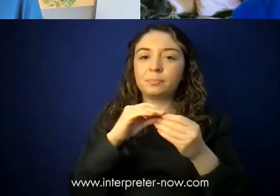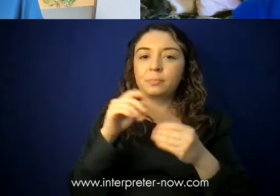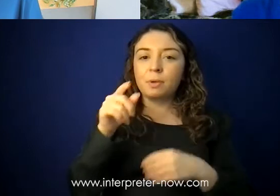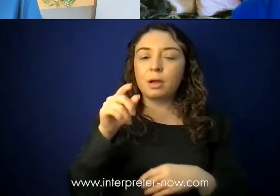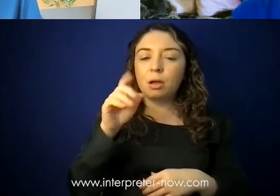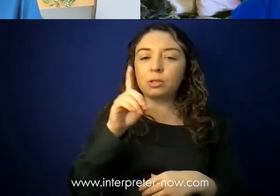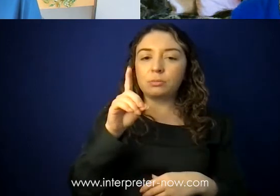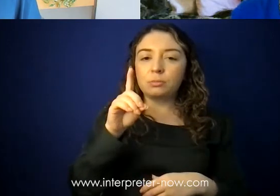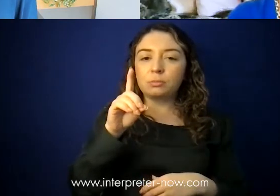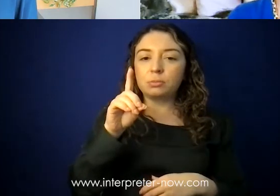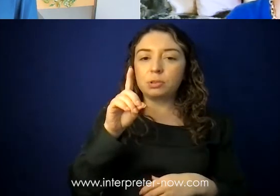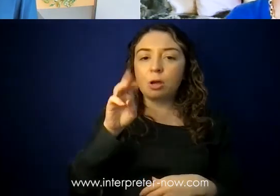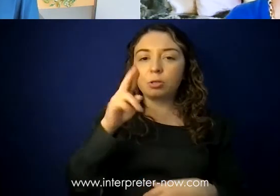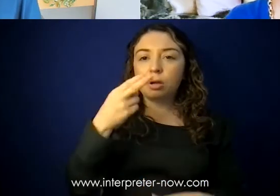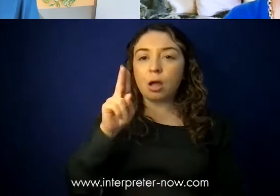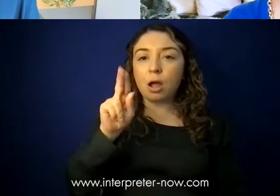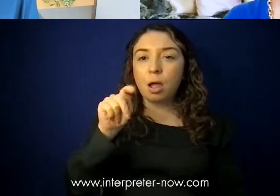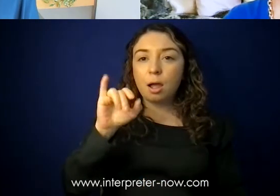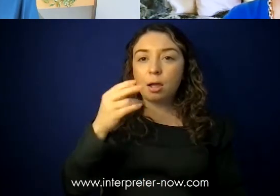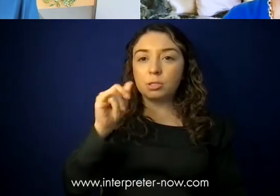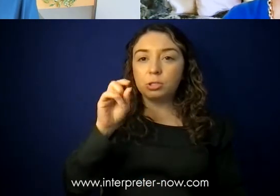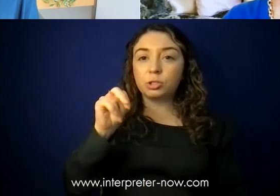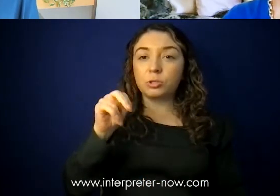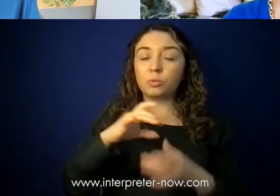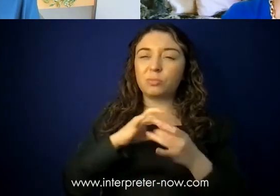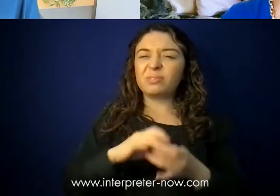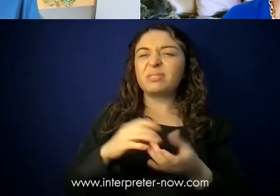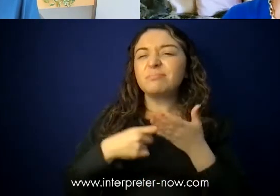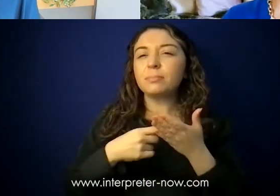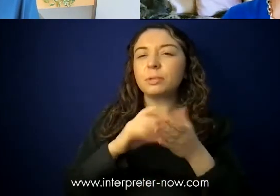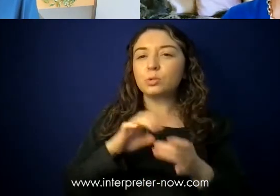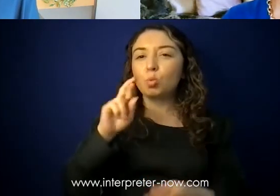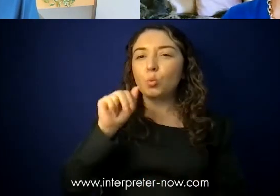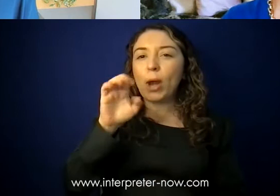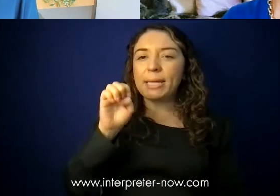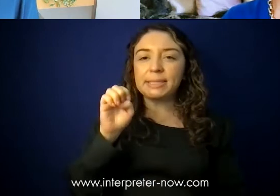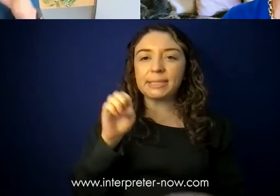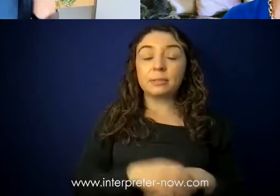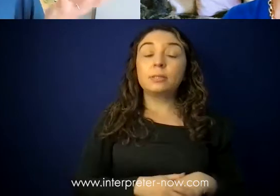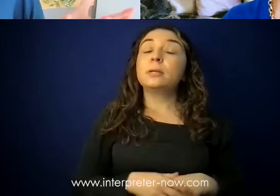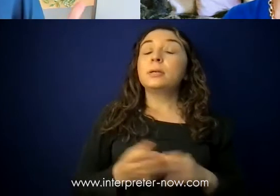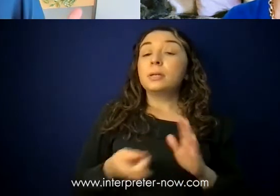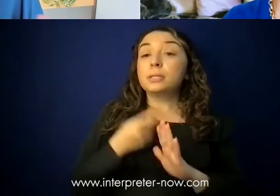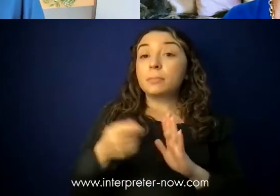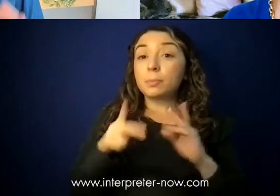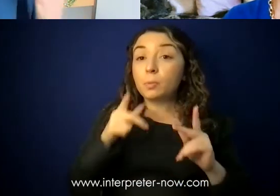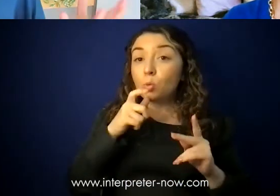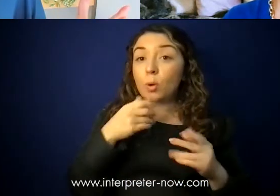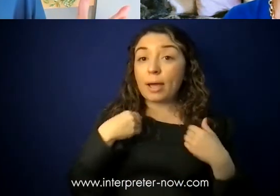I'm also thinking about people that may have managers who are experiencing a lot right